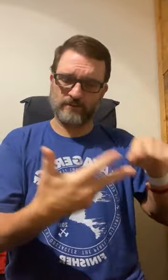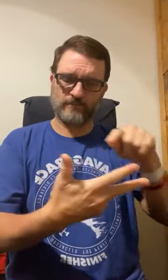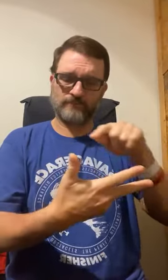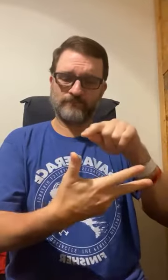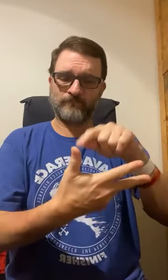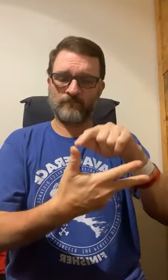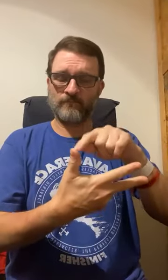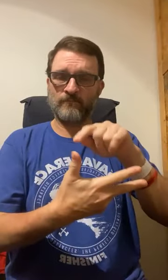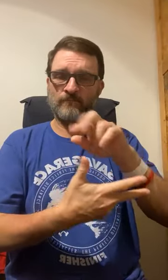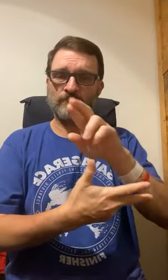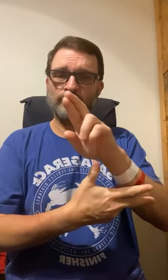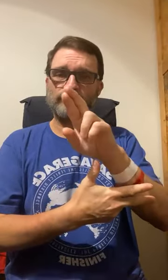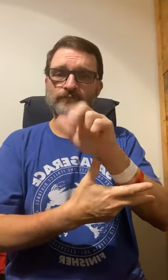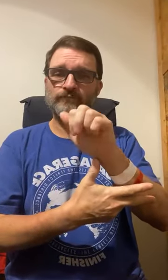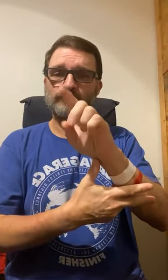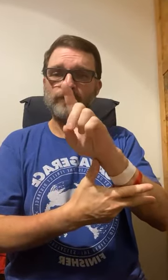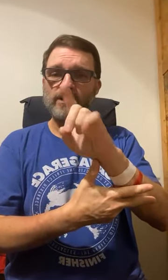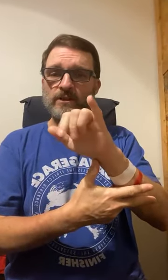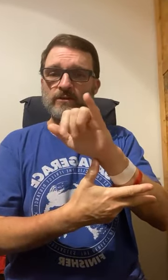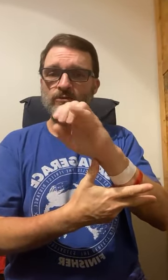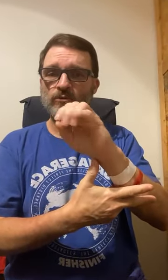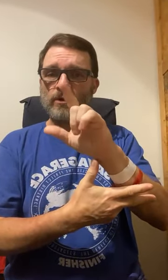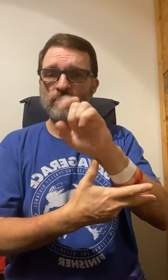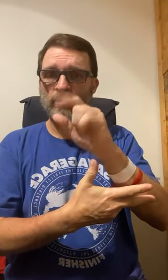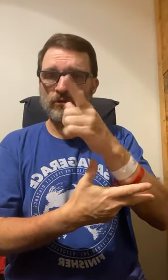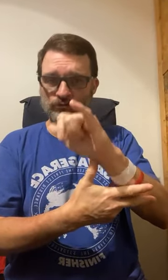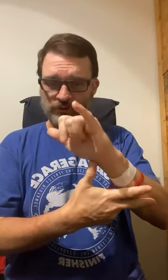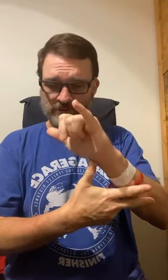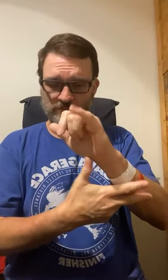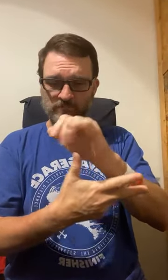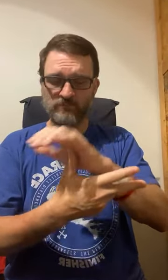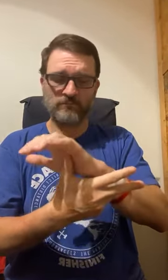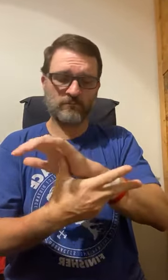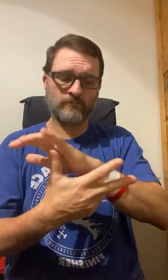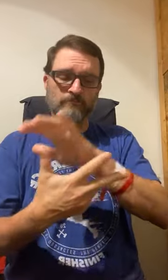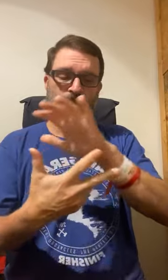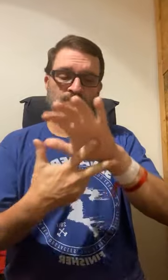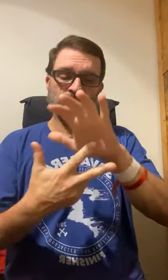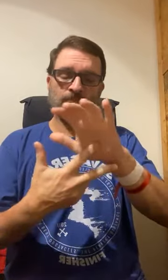I had 3 doctors. First one was a radiology